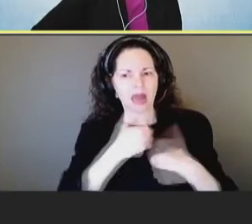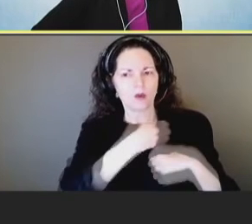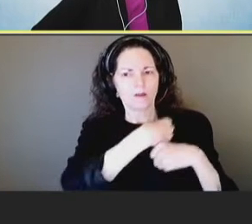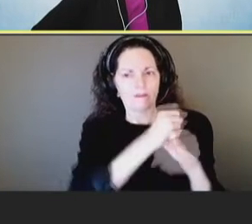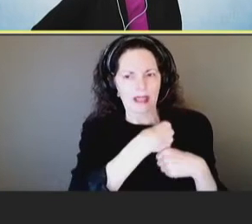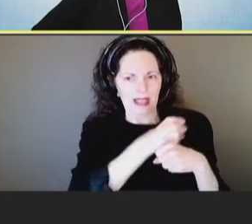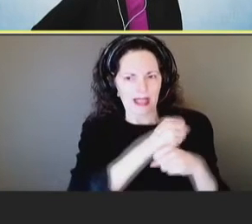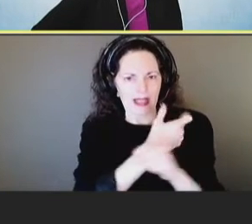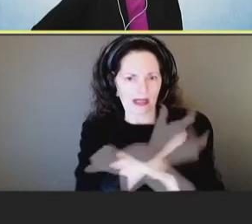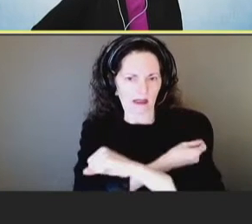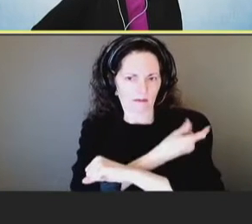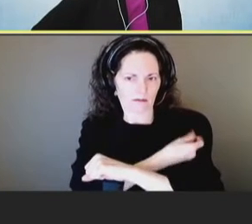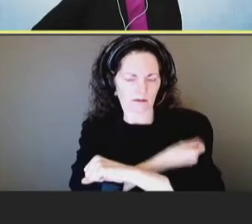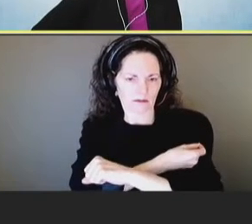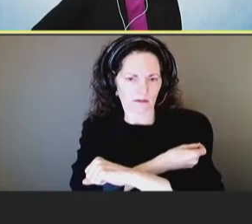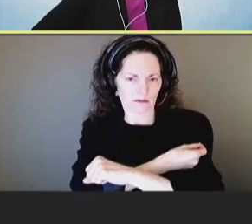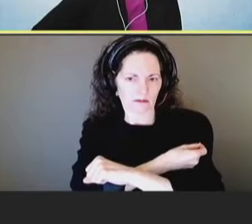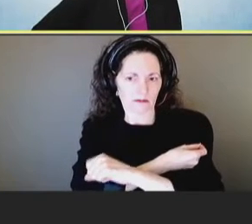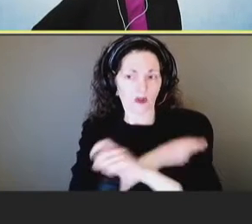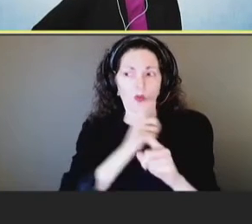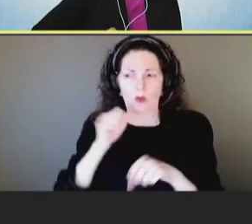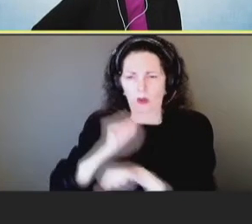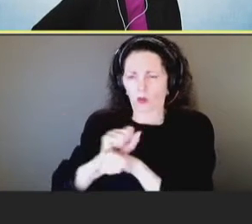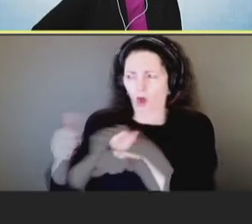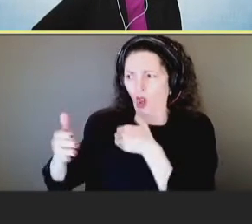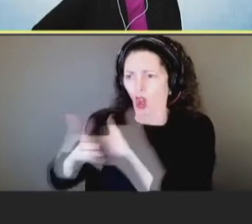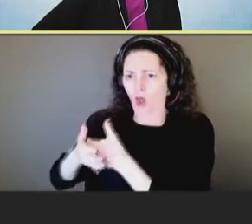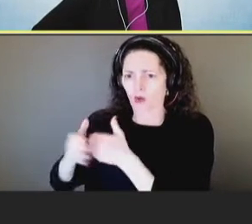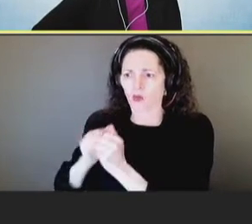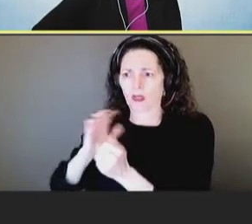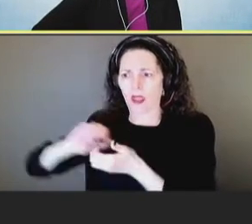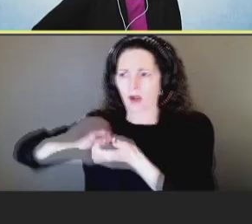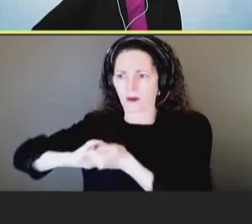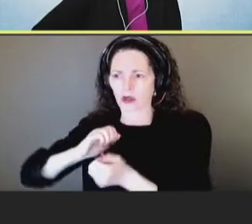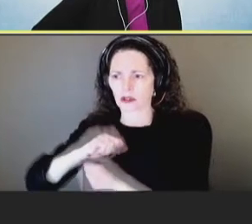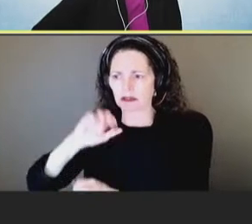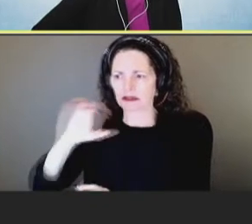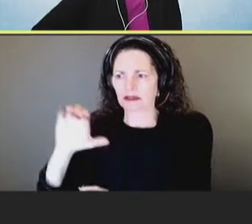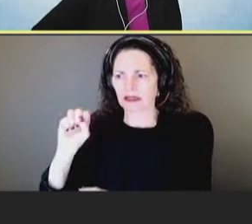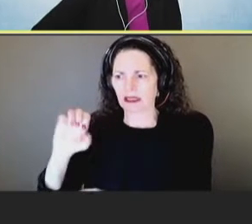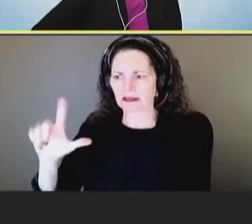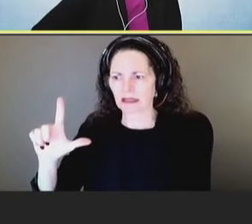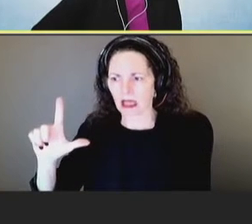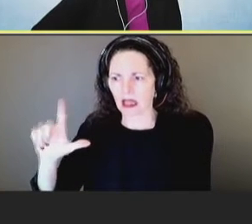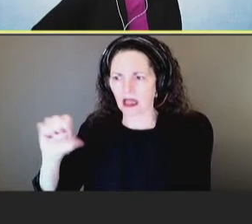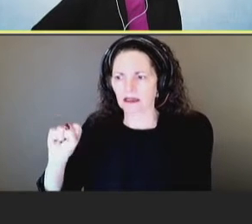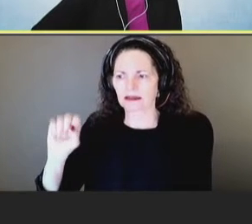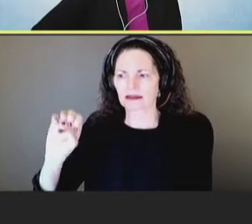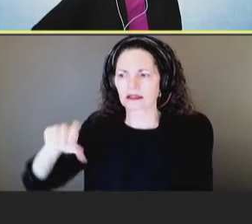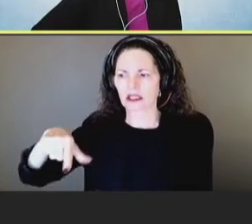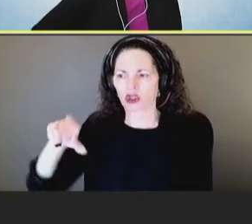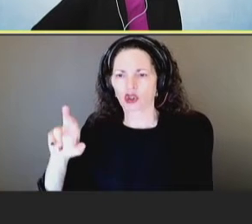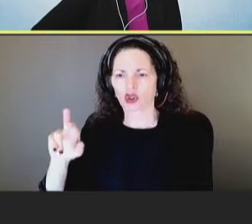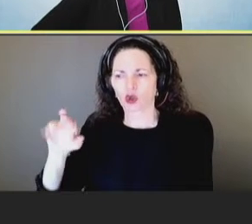this in close collaboration with our partners at CSL Seqirus, GSK and Sanofi. Through these